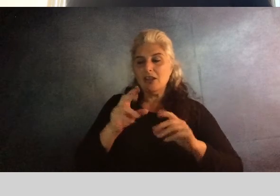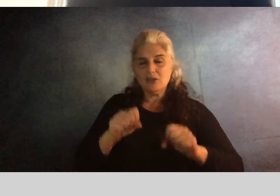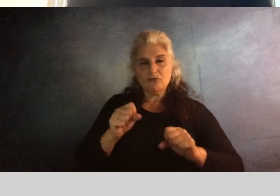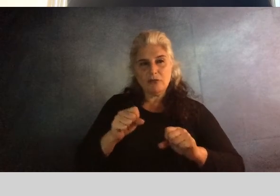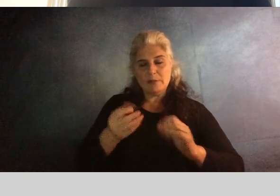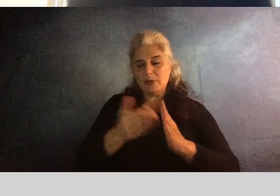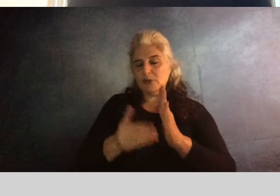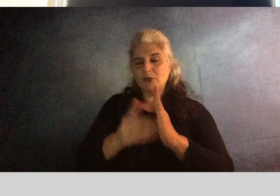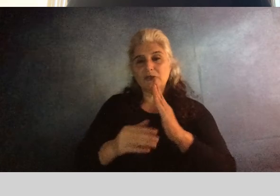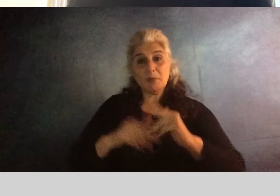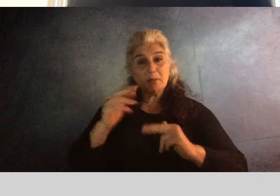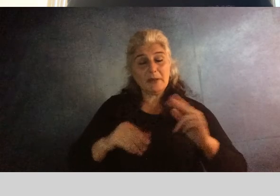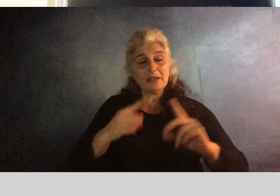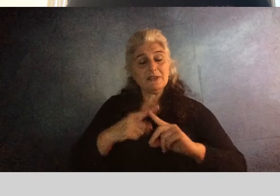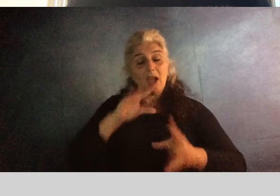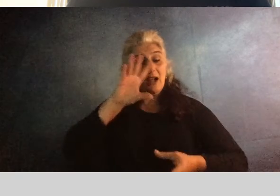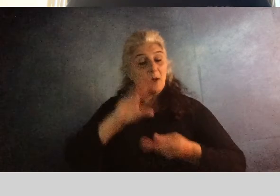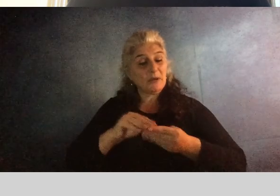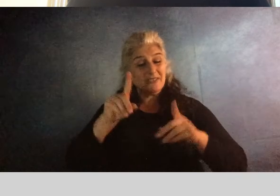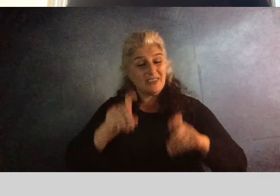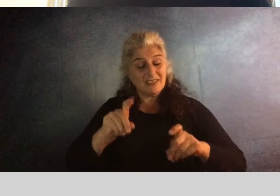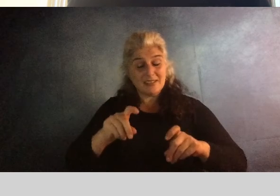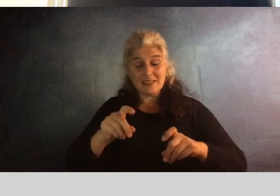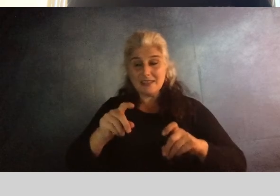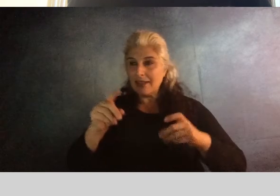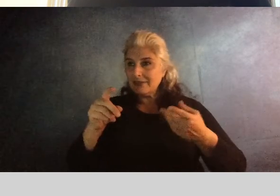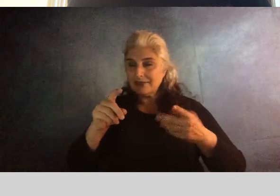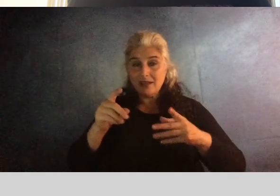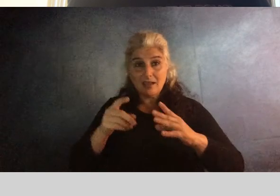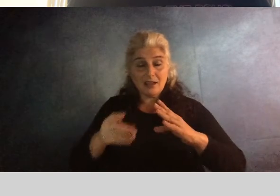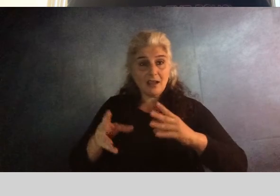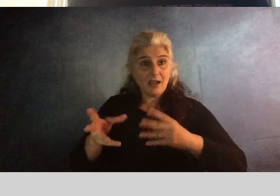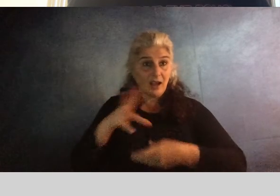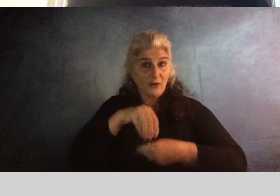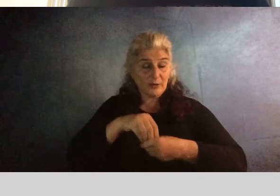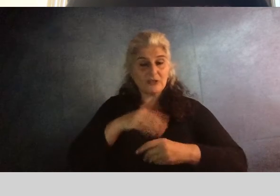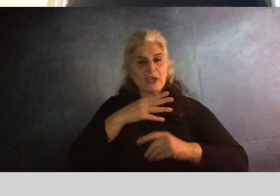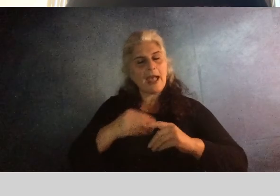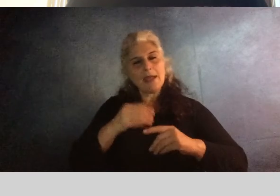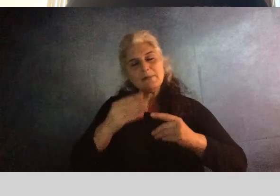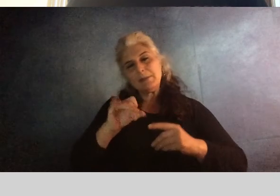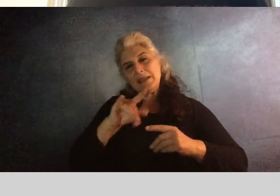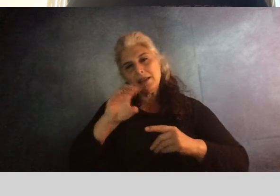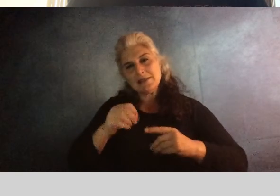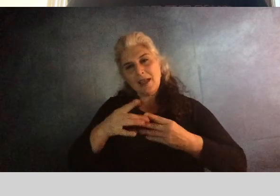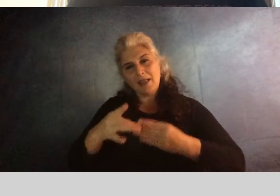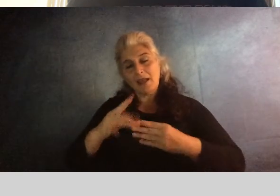comprehensive test coverage, a style guide, et.cetera. These are all things that also improve the user and contributor experience.